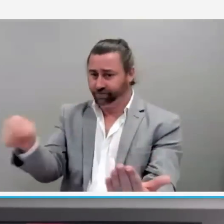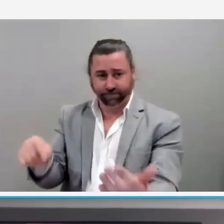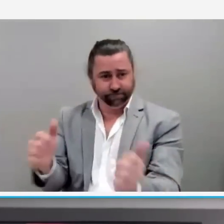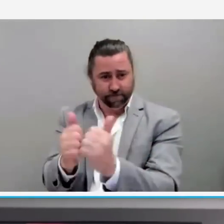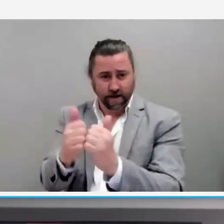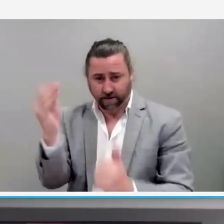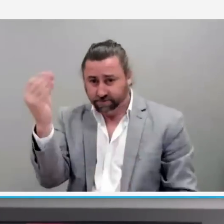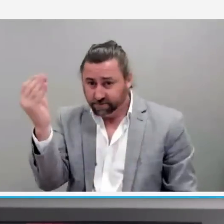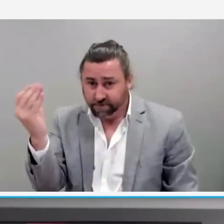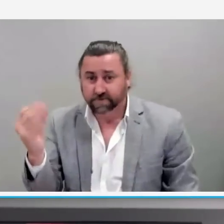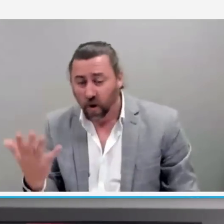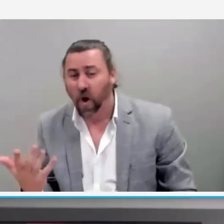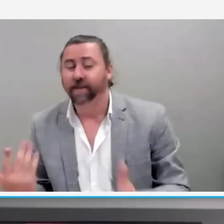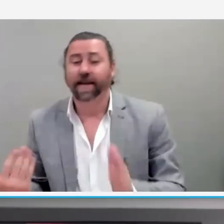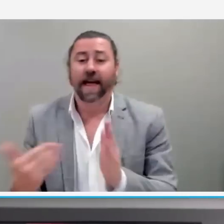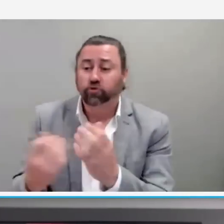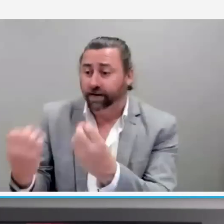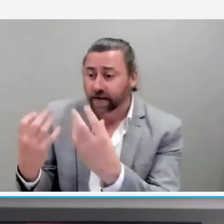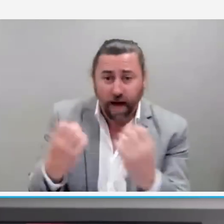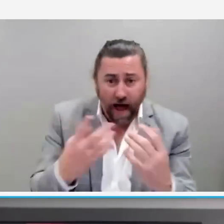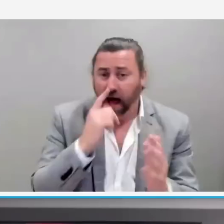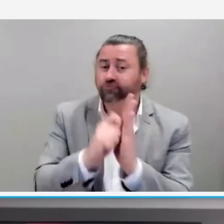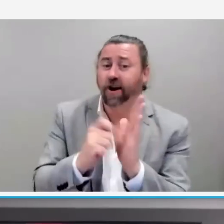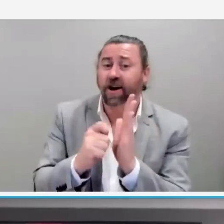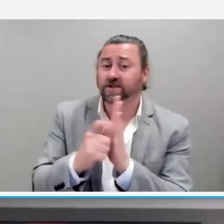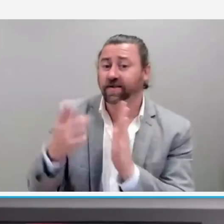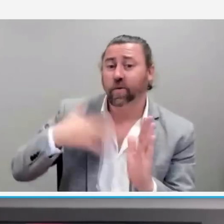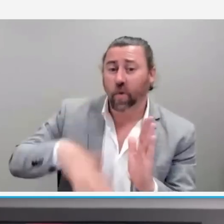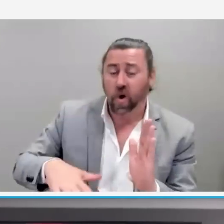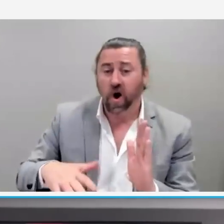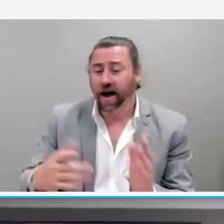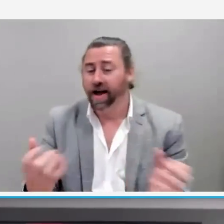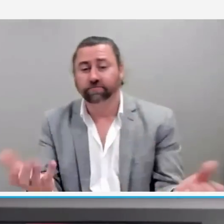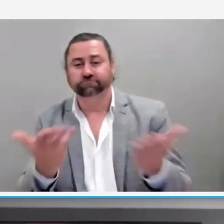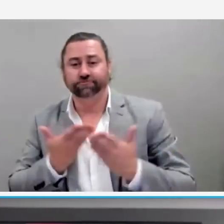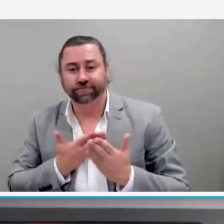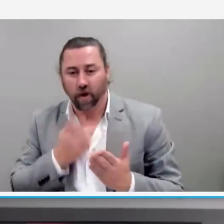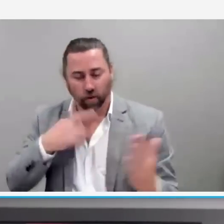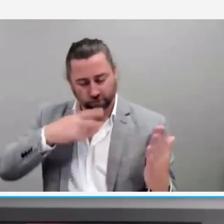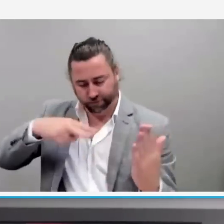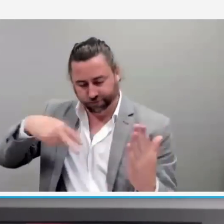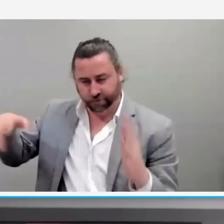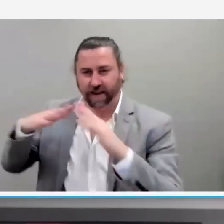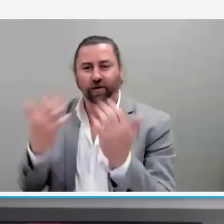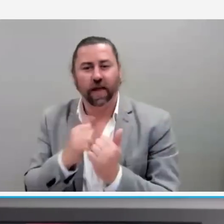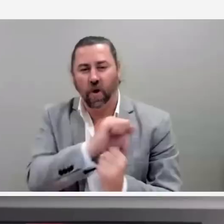feedback and we'll accept written submissions through the Engagement Hub as well.